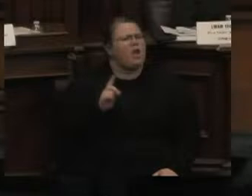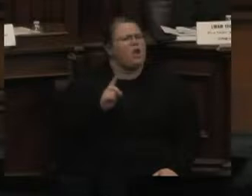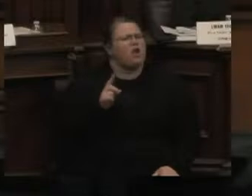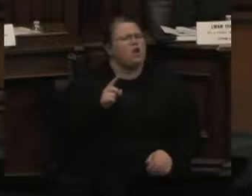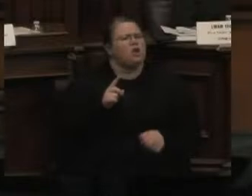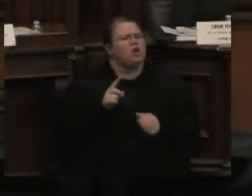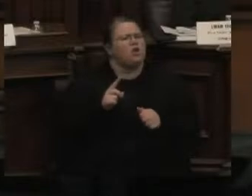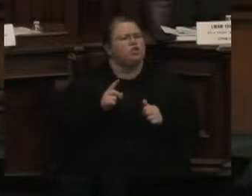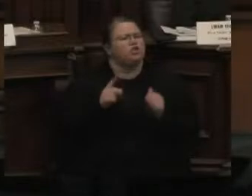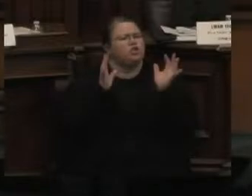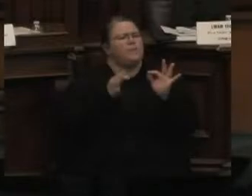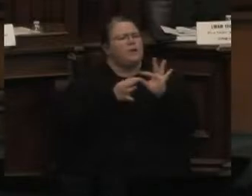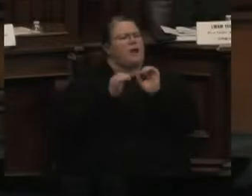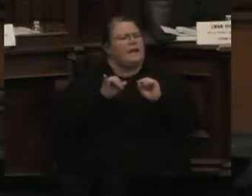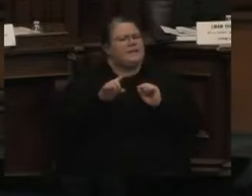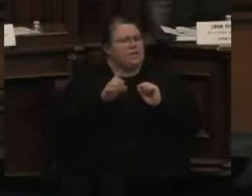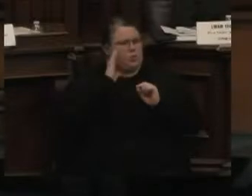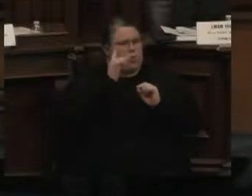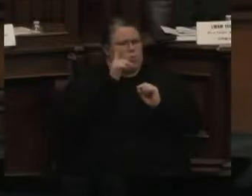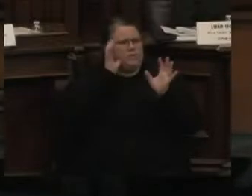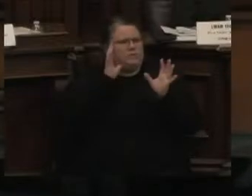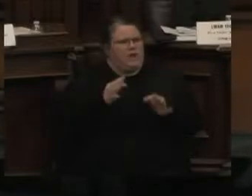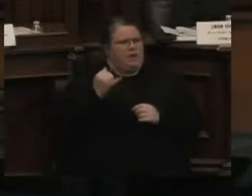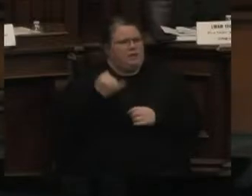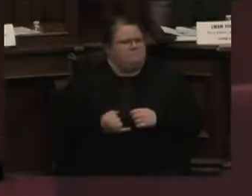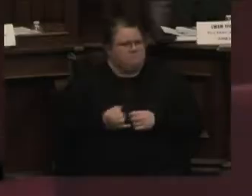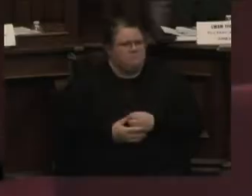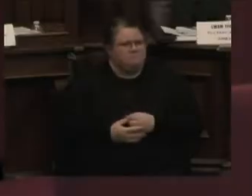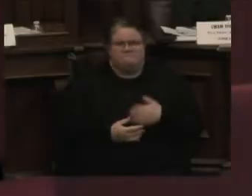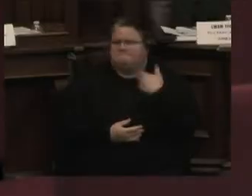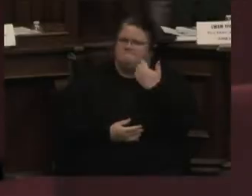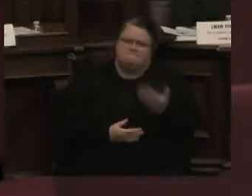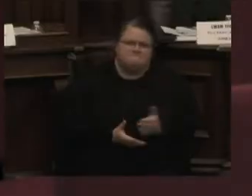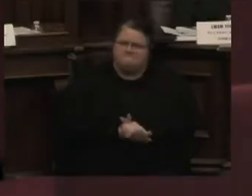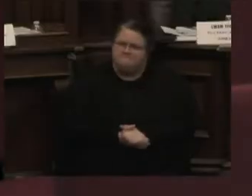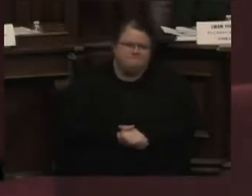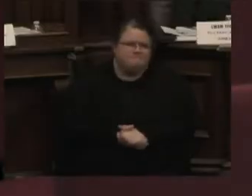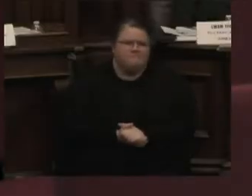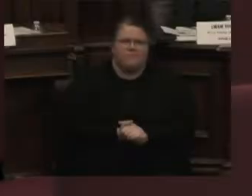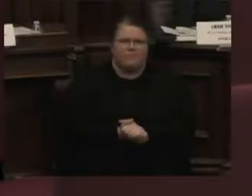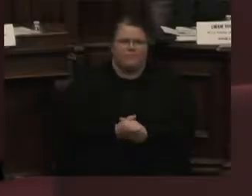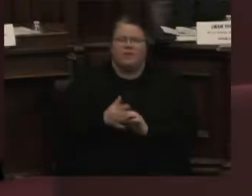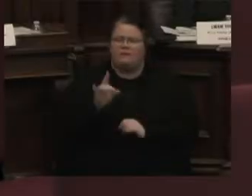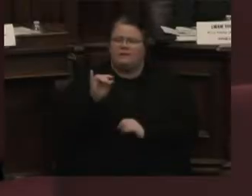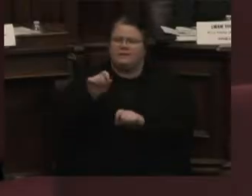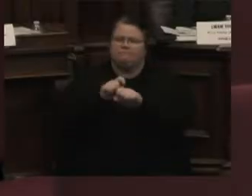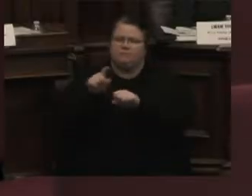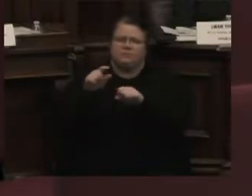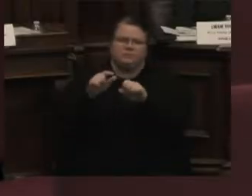the back. Do we know where the determination came from